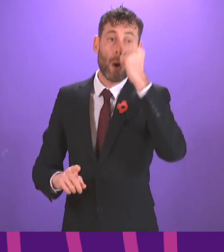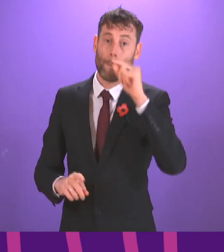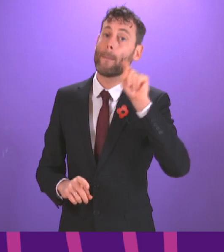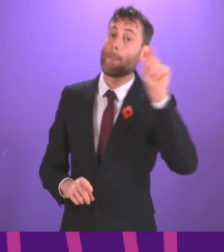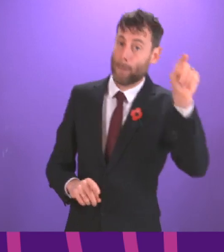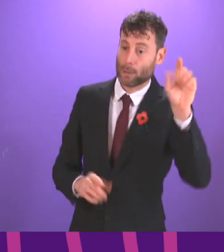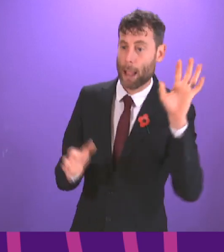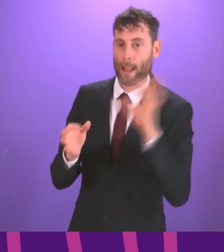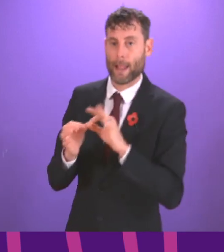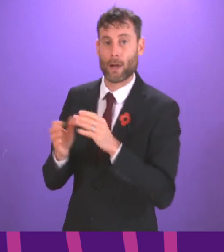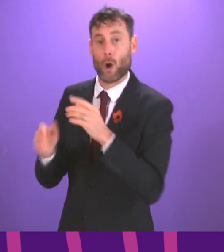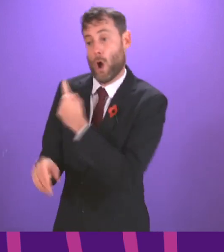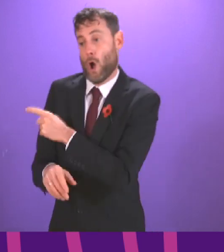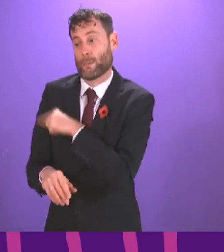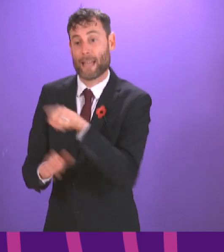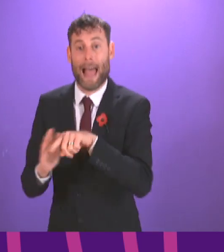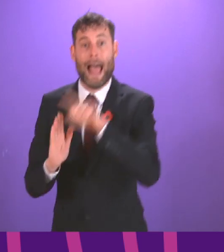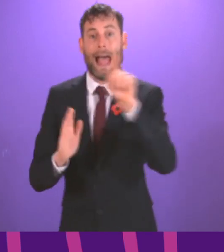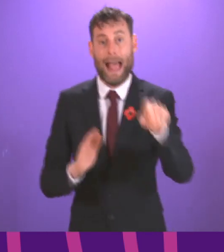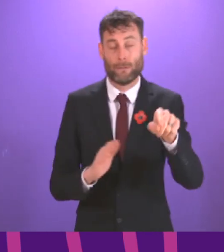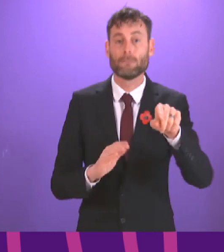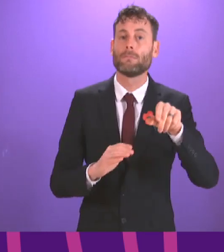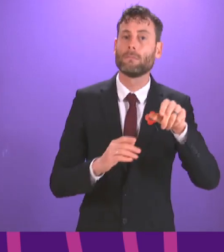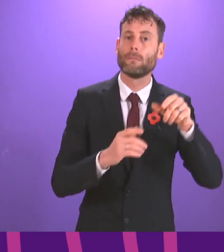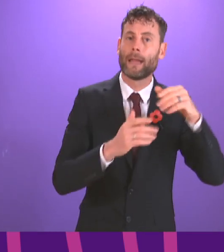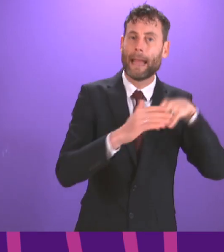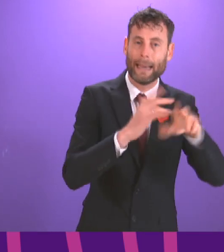On page 40, the report says: